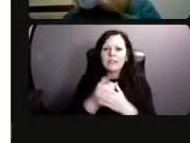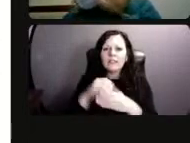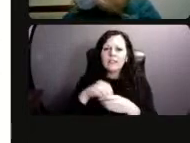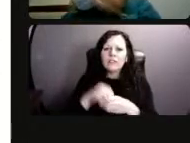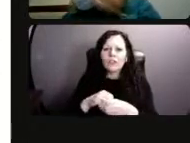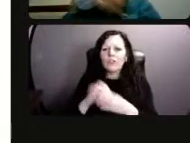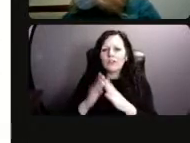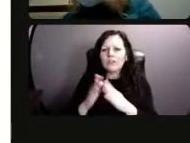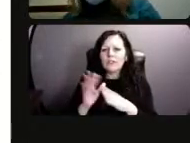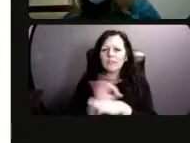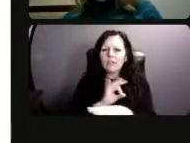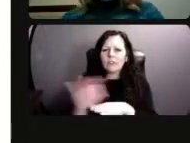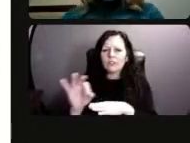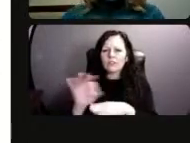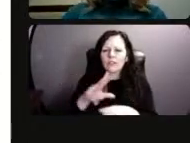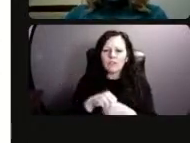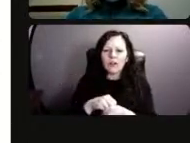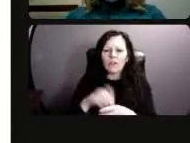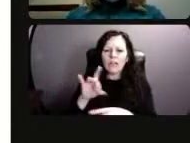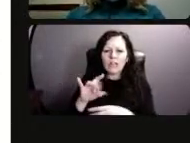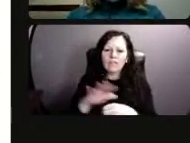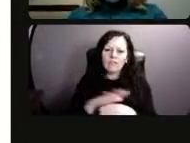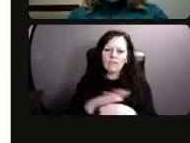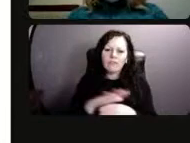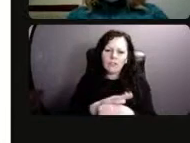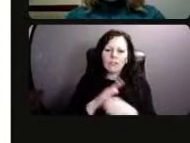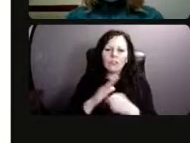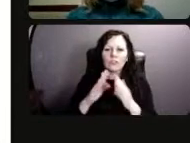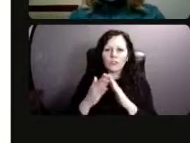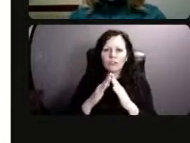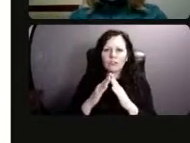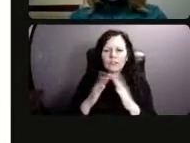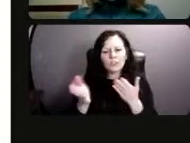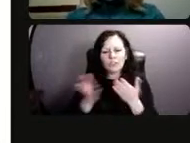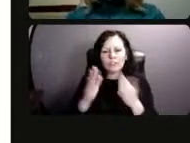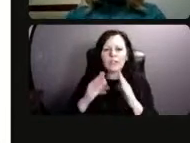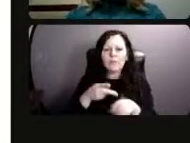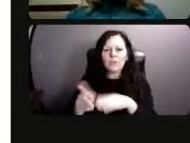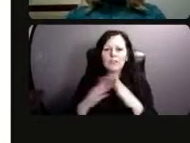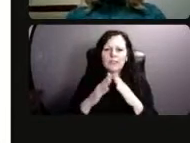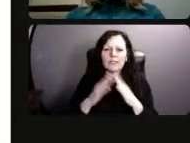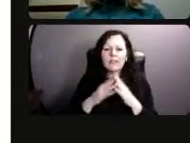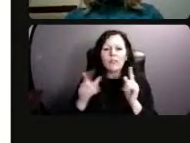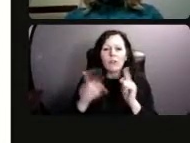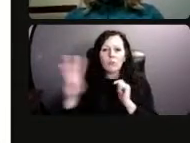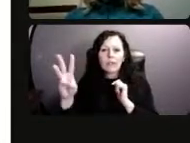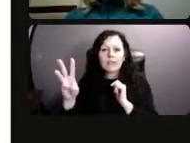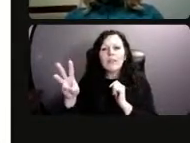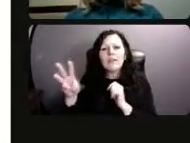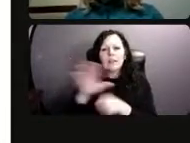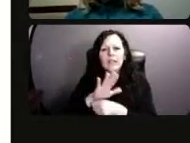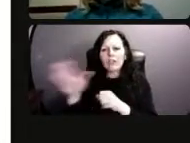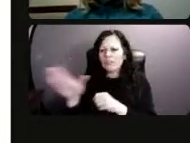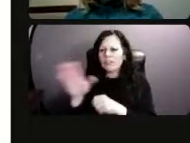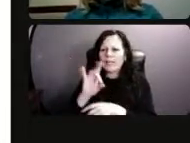WITH EIGHT PURE CITIES. THE BENCHMARK SALES